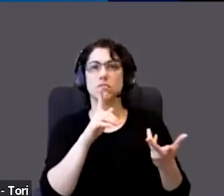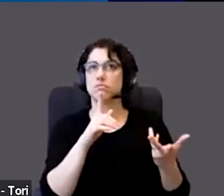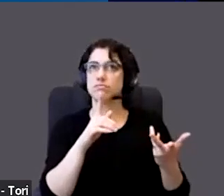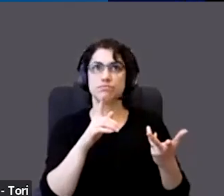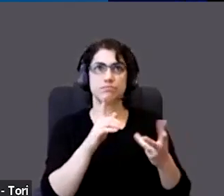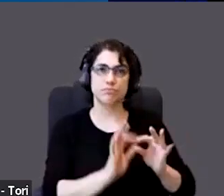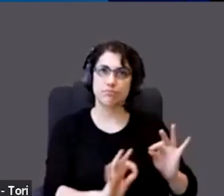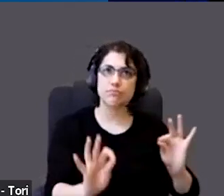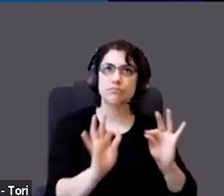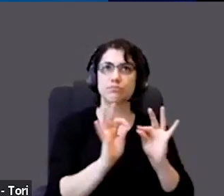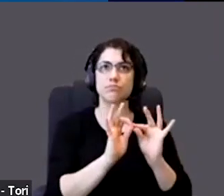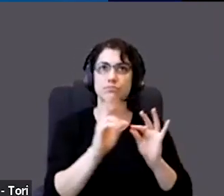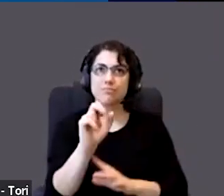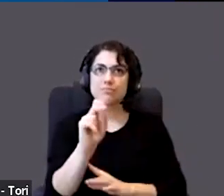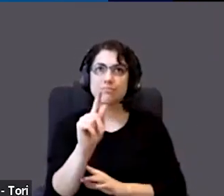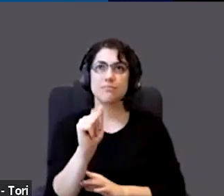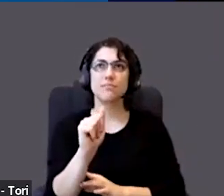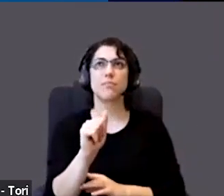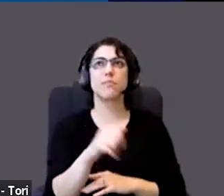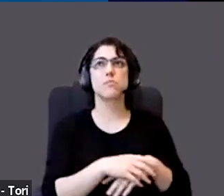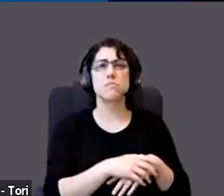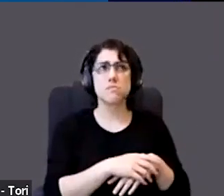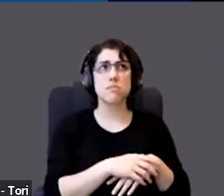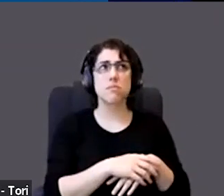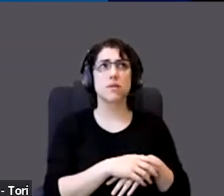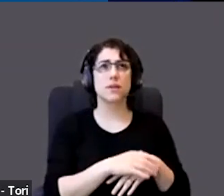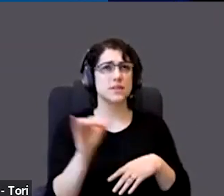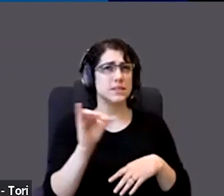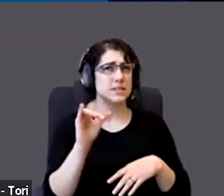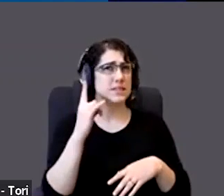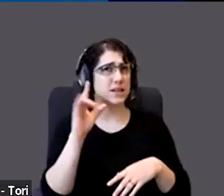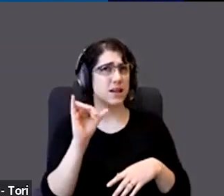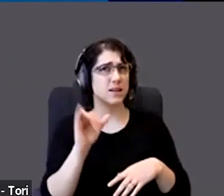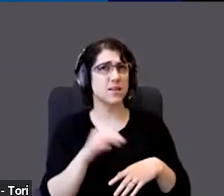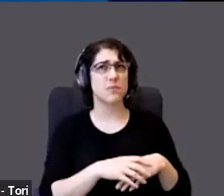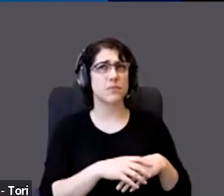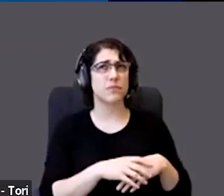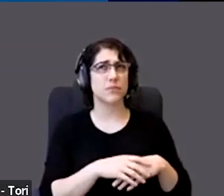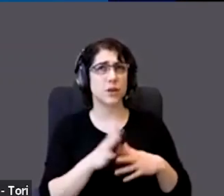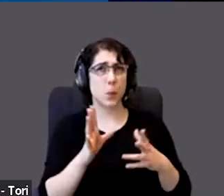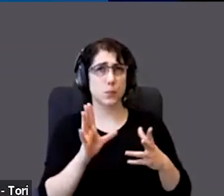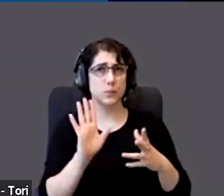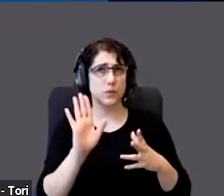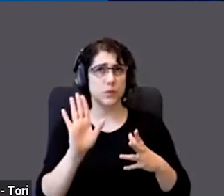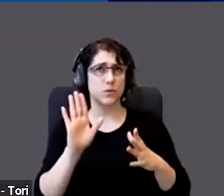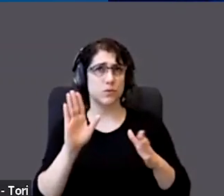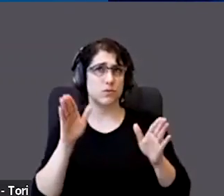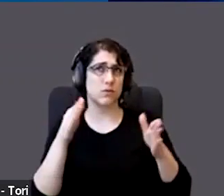And it sounds like that was your intention was to try to loop these in, which is a great idea.